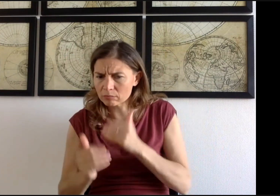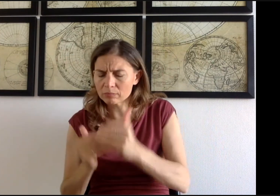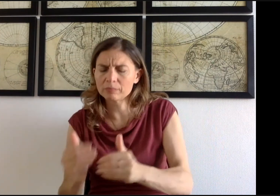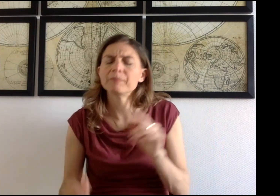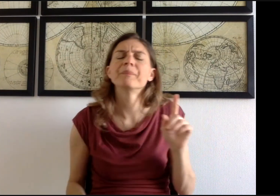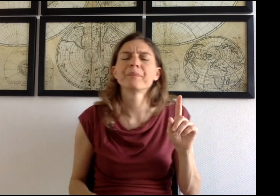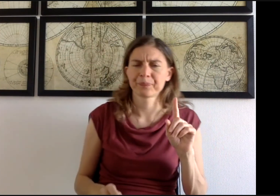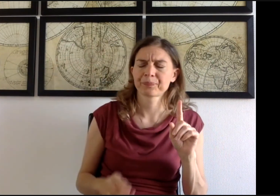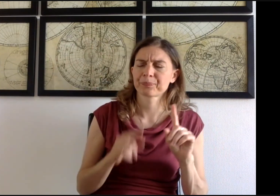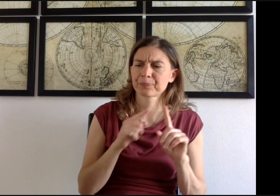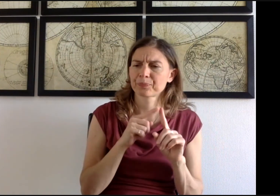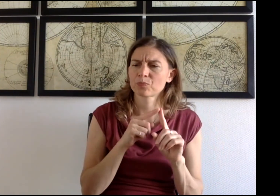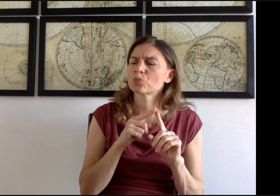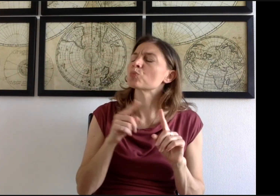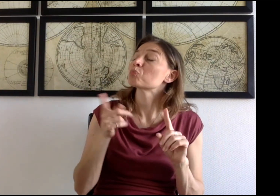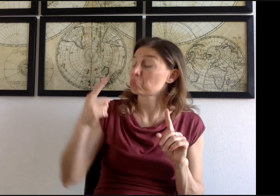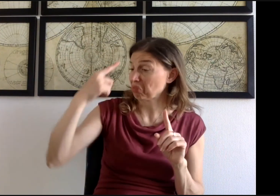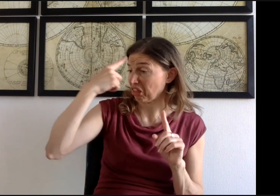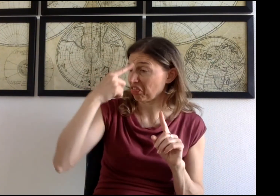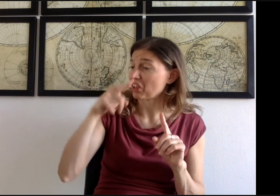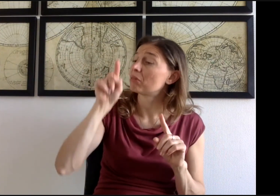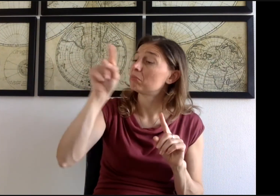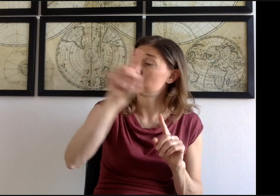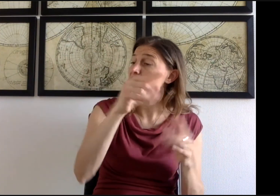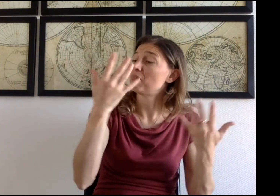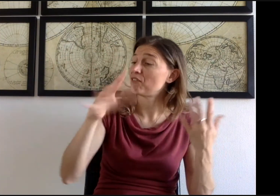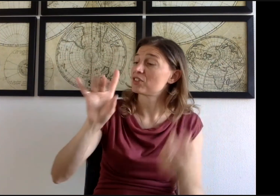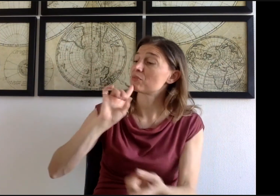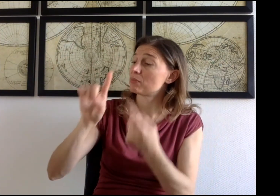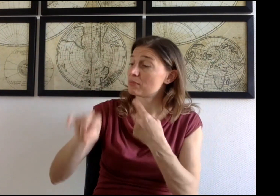that has been done in many countries for relaxation of the measures.